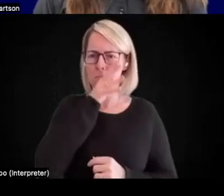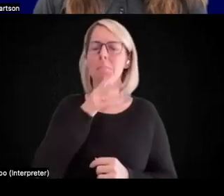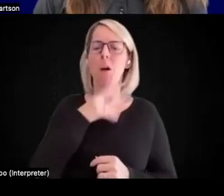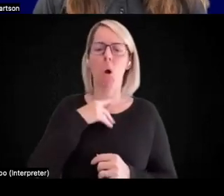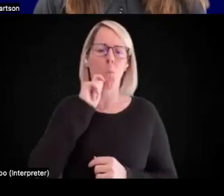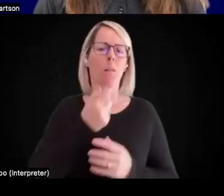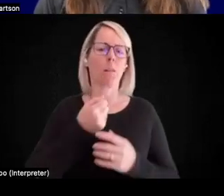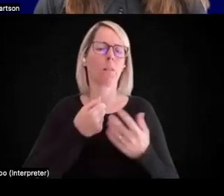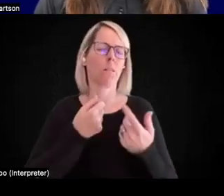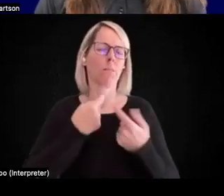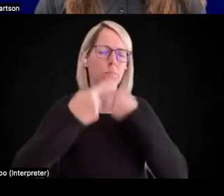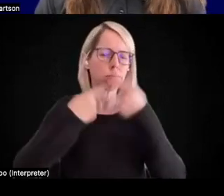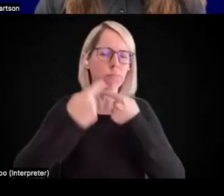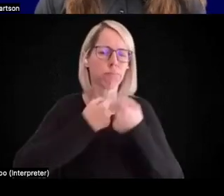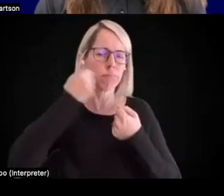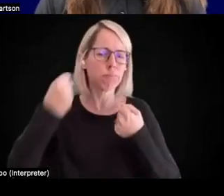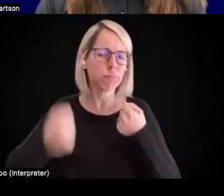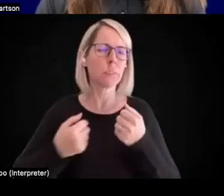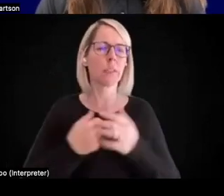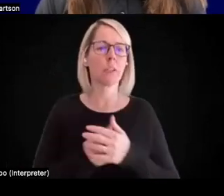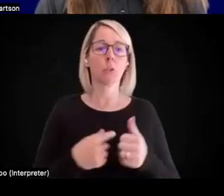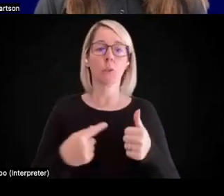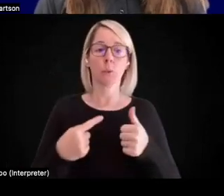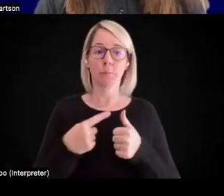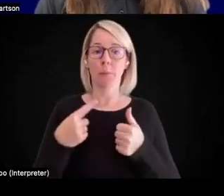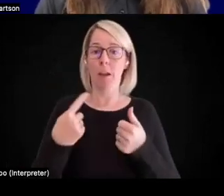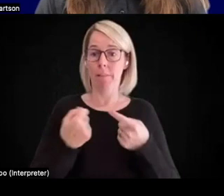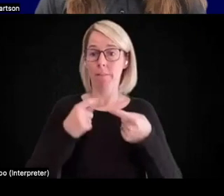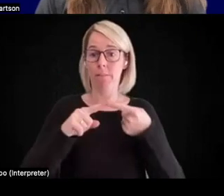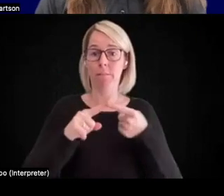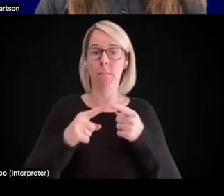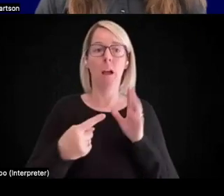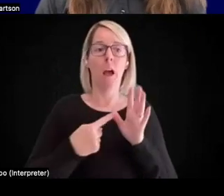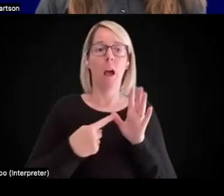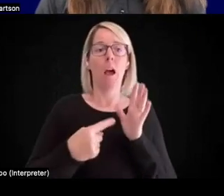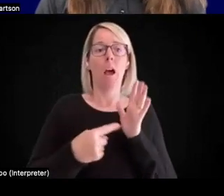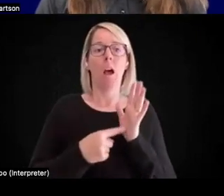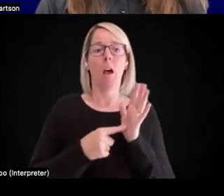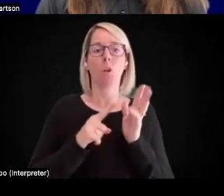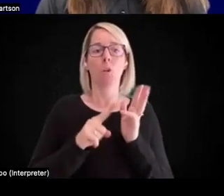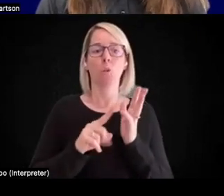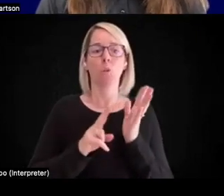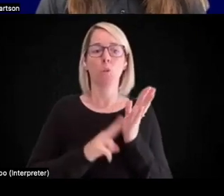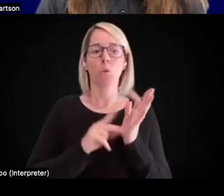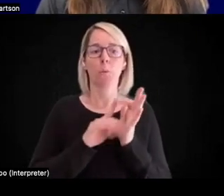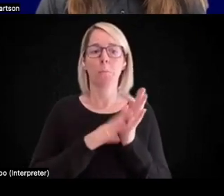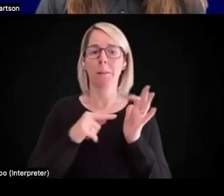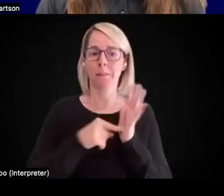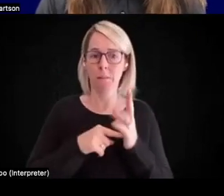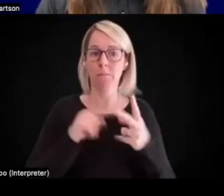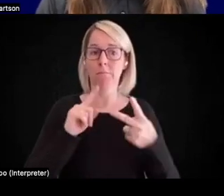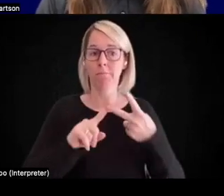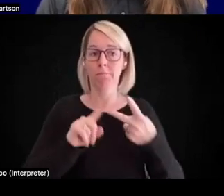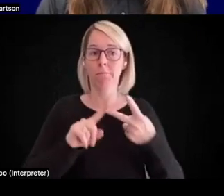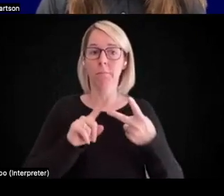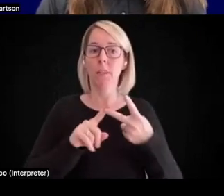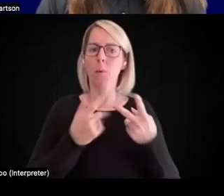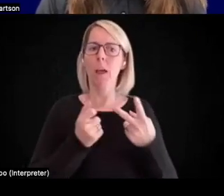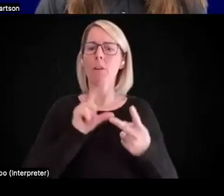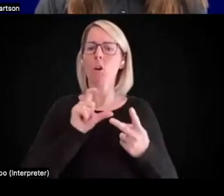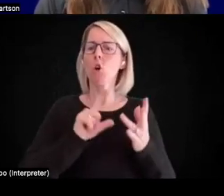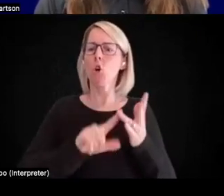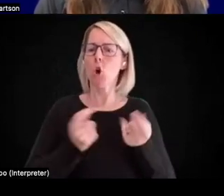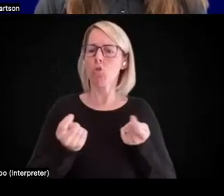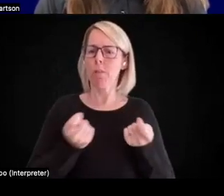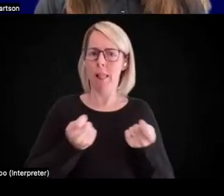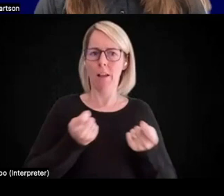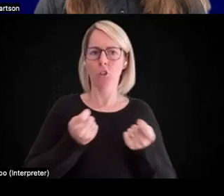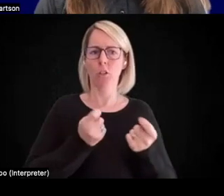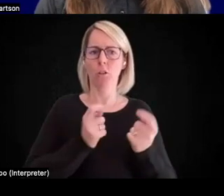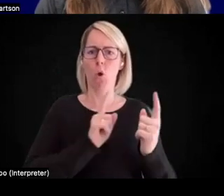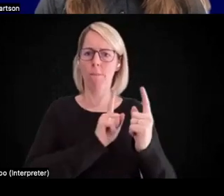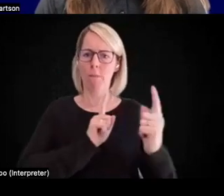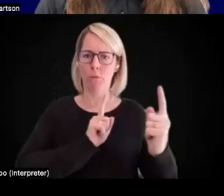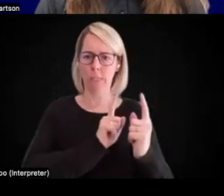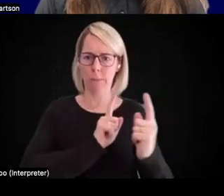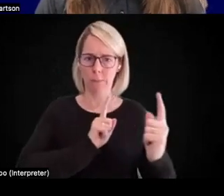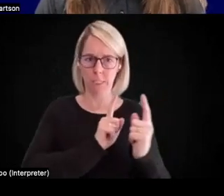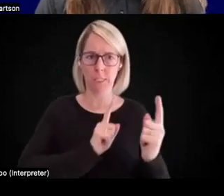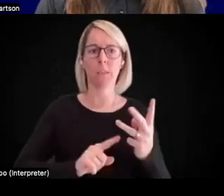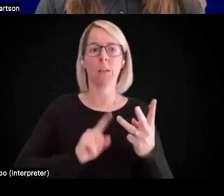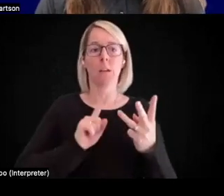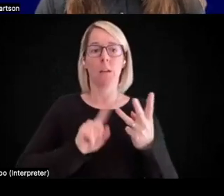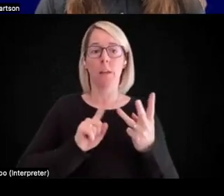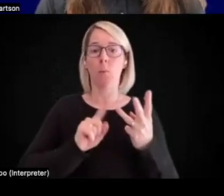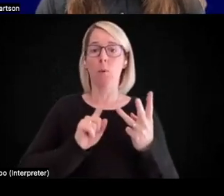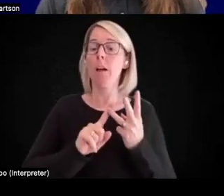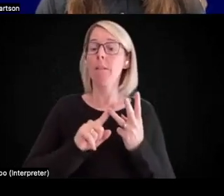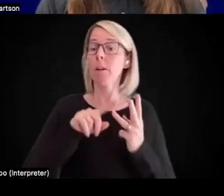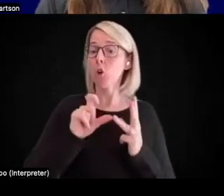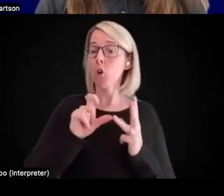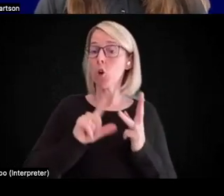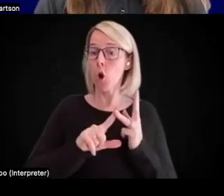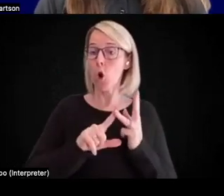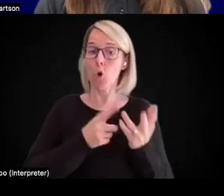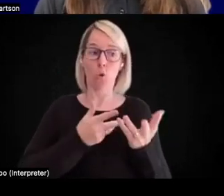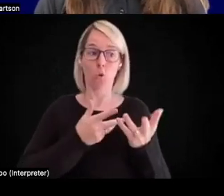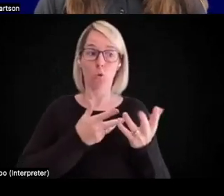So, we have attunement, we have co-regulation of proximity, we have co-regulation of timing,